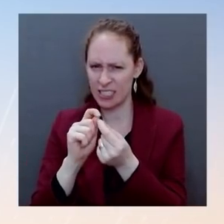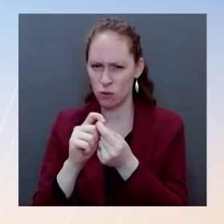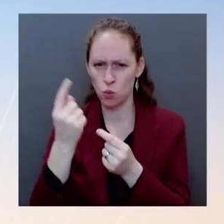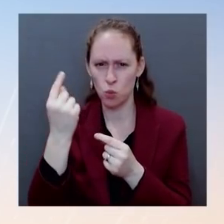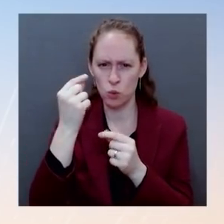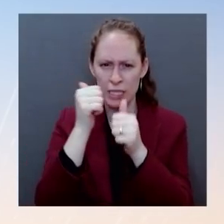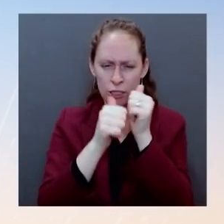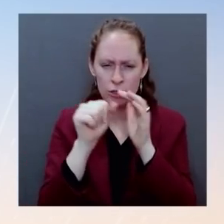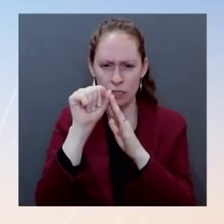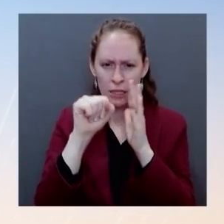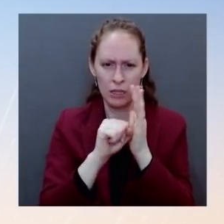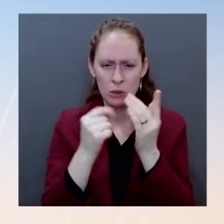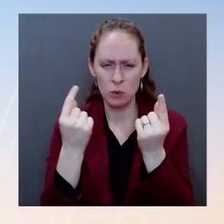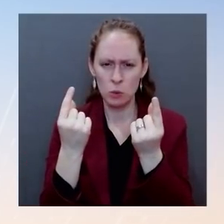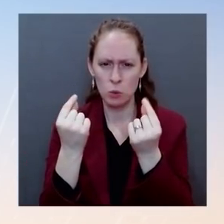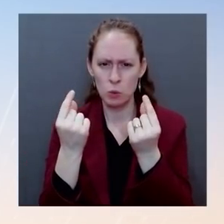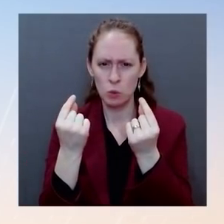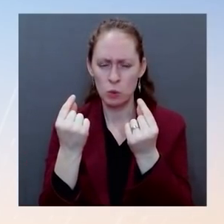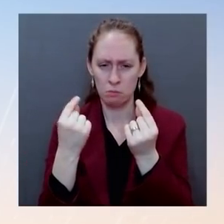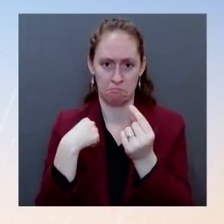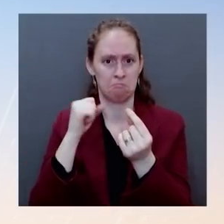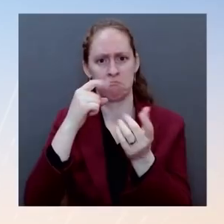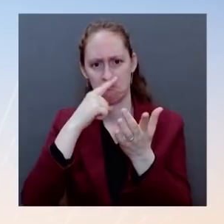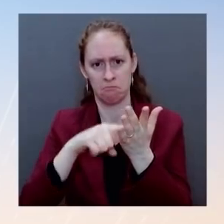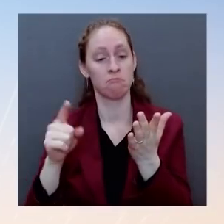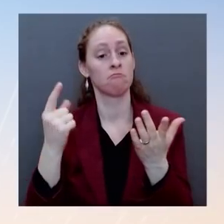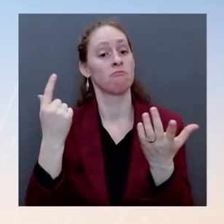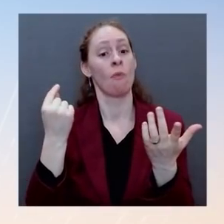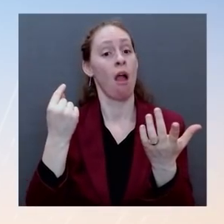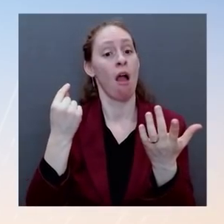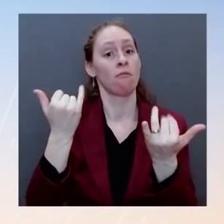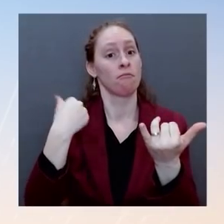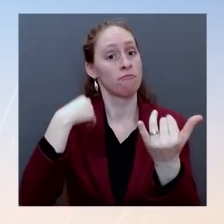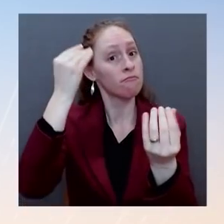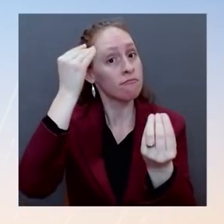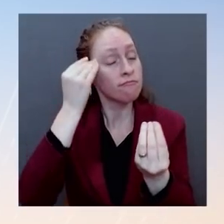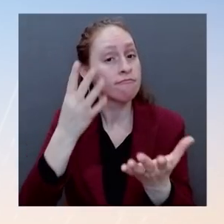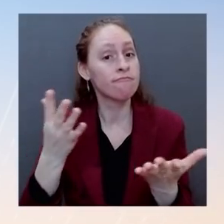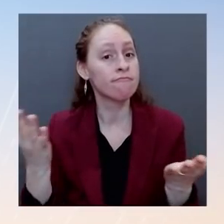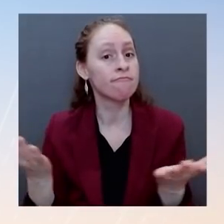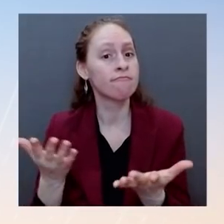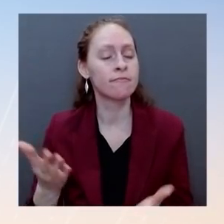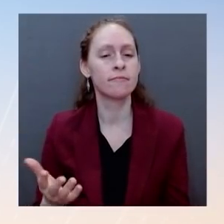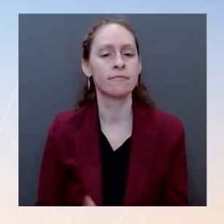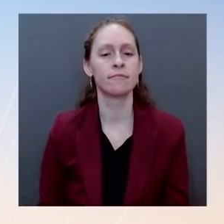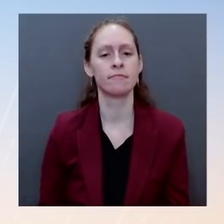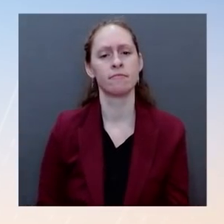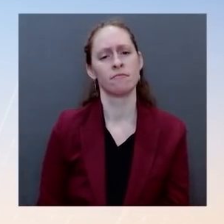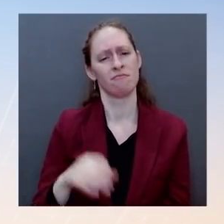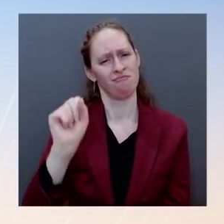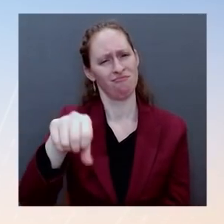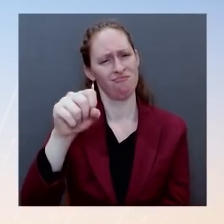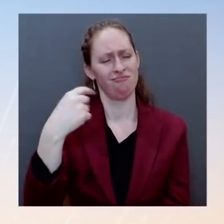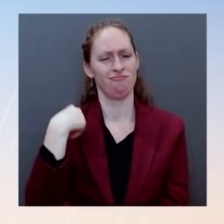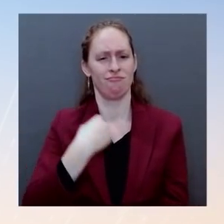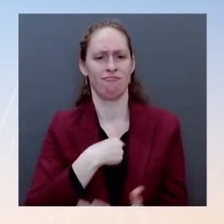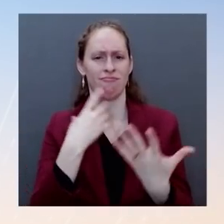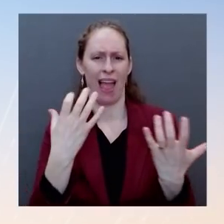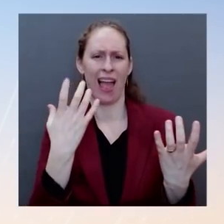is our desire and our commitment to keep schools open and do everything we need to do to help keep schools open from the federal government.